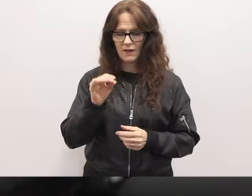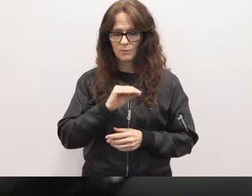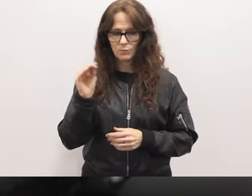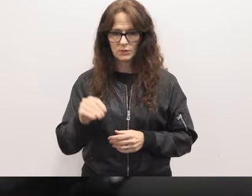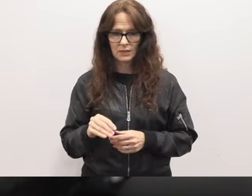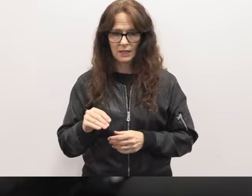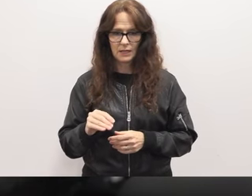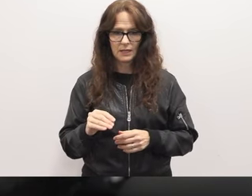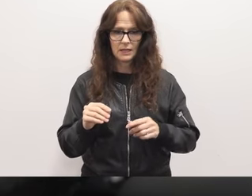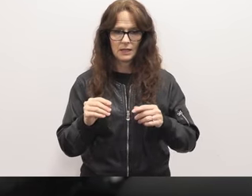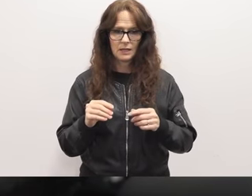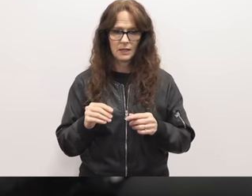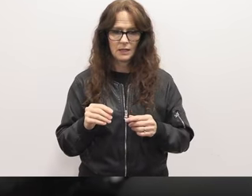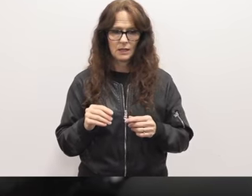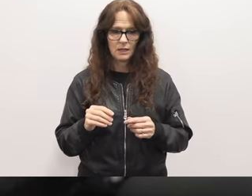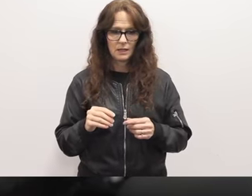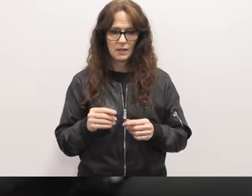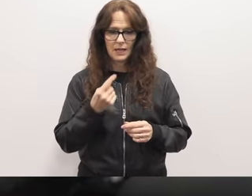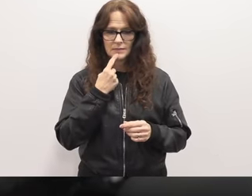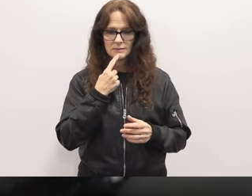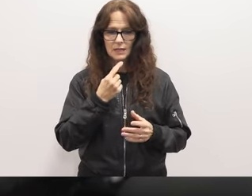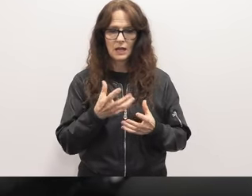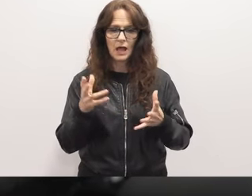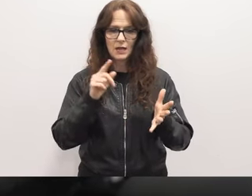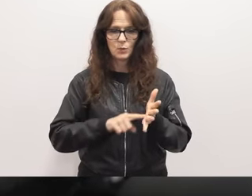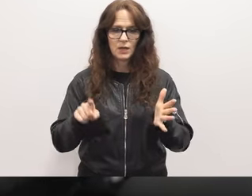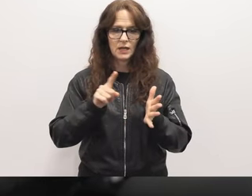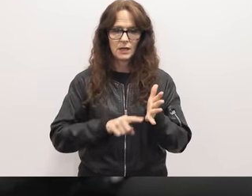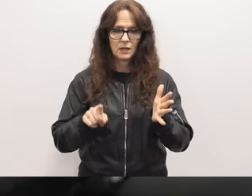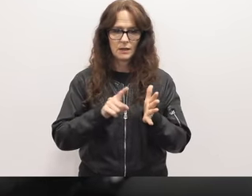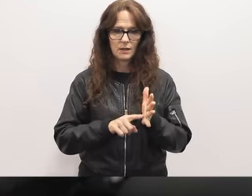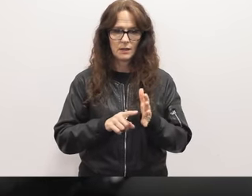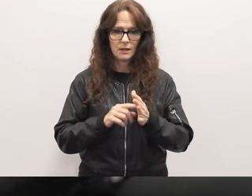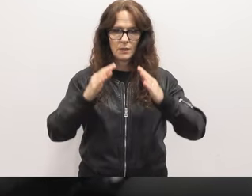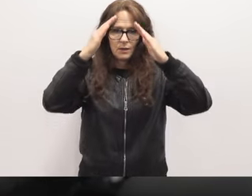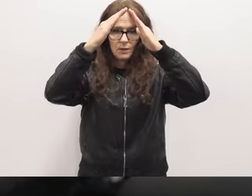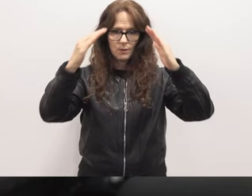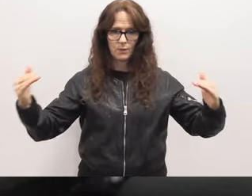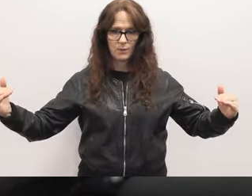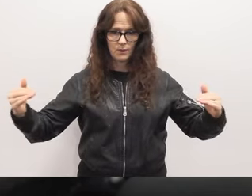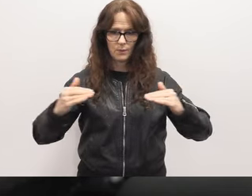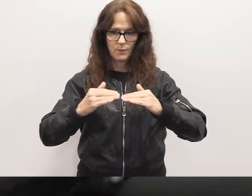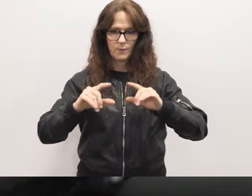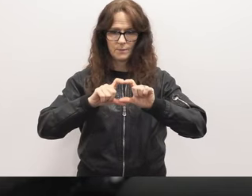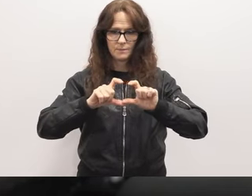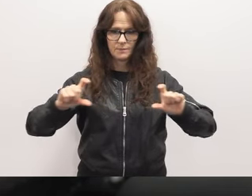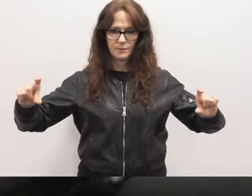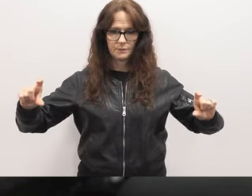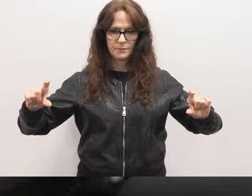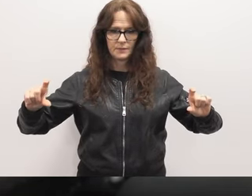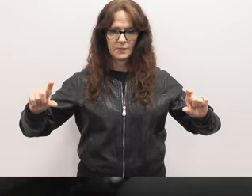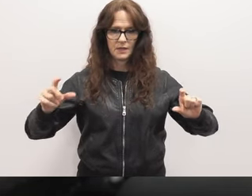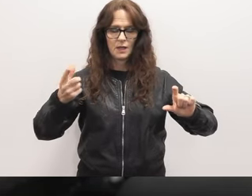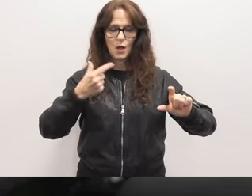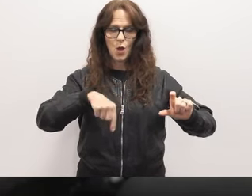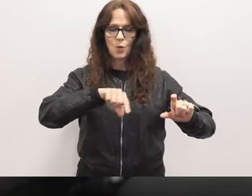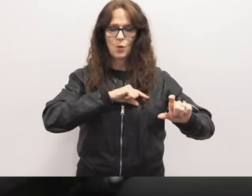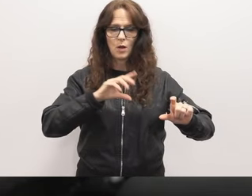there's actually, as was stated, a lot of research you can imagine a pyramid, the bottom of that pyramid is quality core instruction